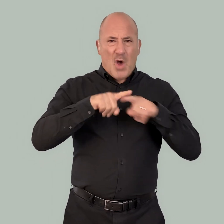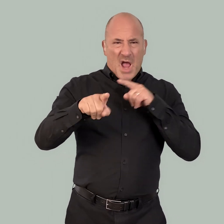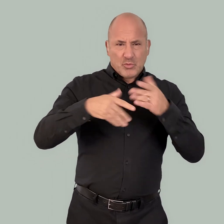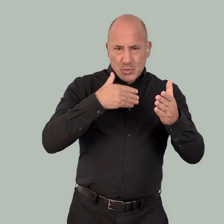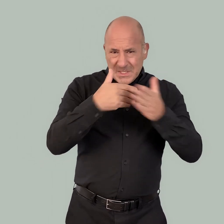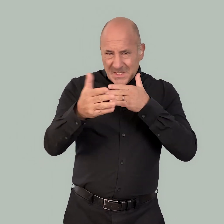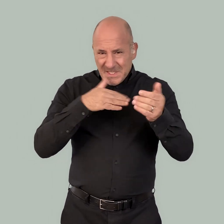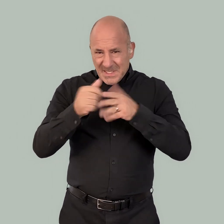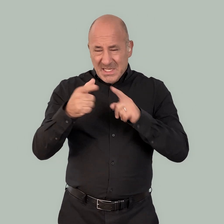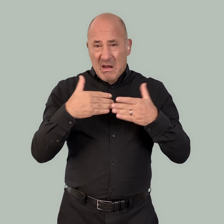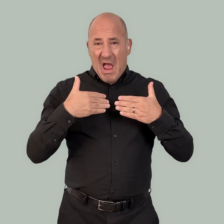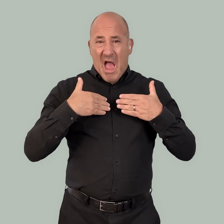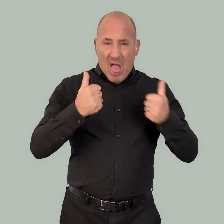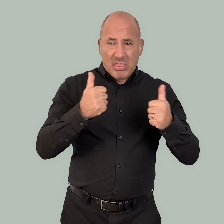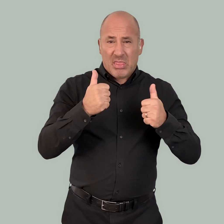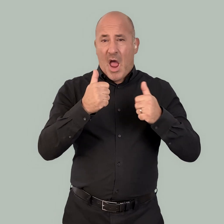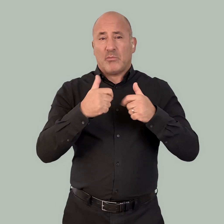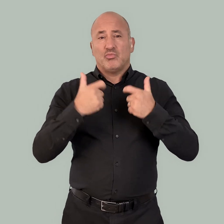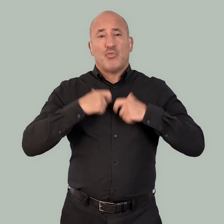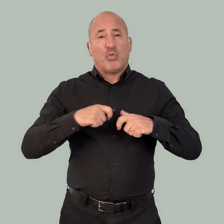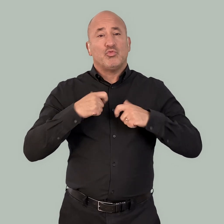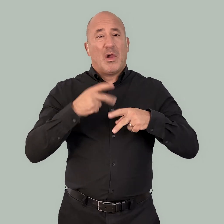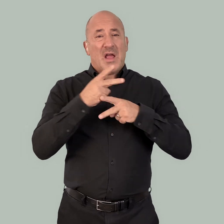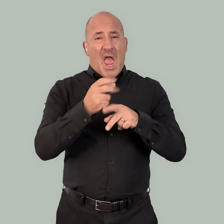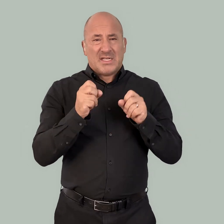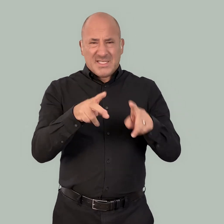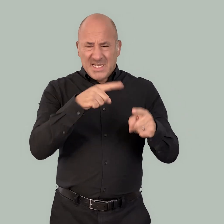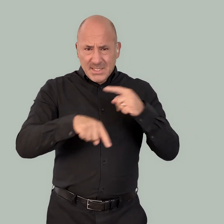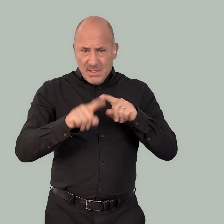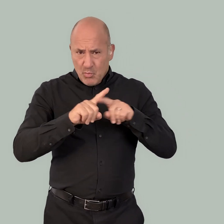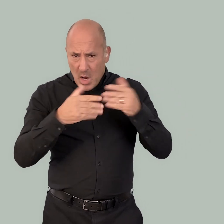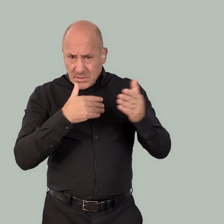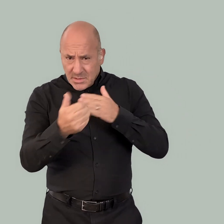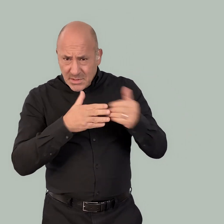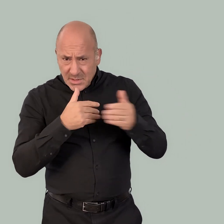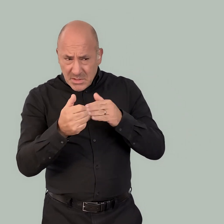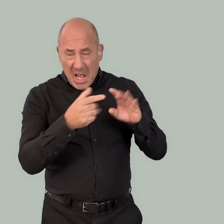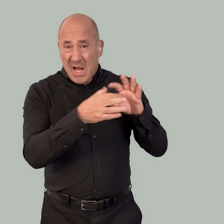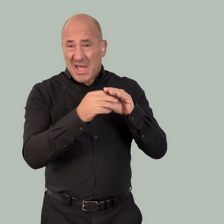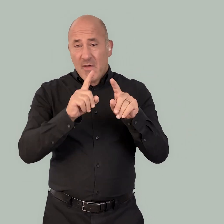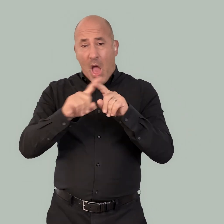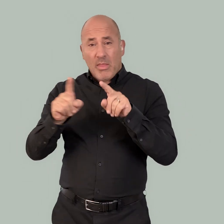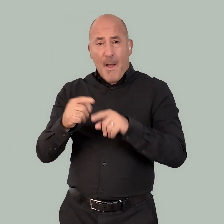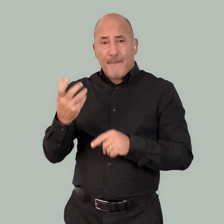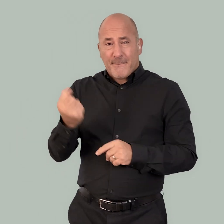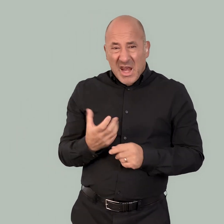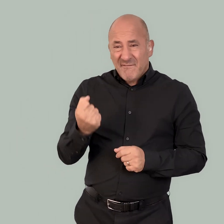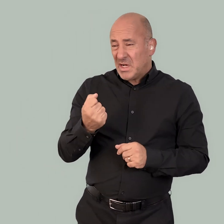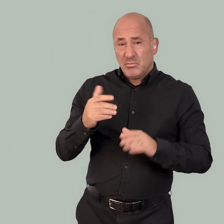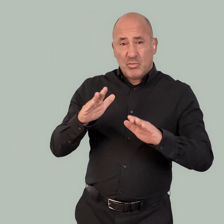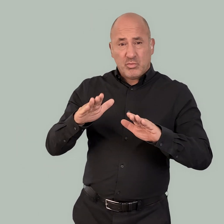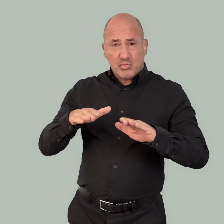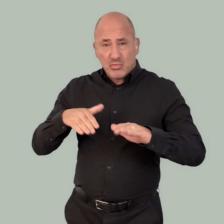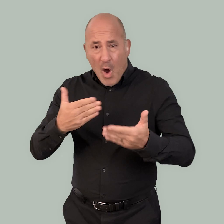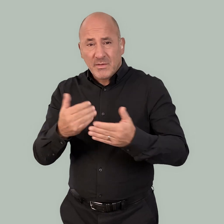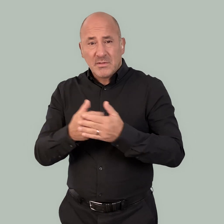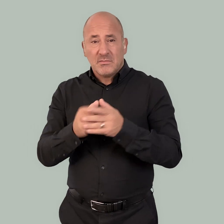across the wider health and social care system and other linked benefits and services,